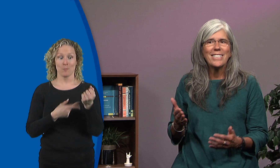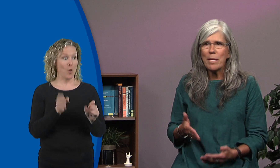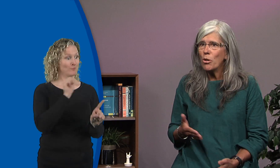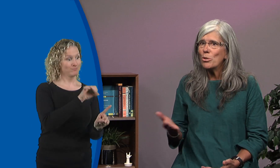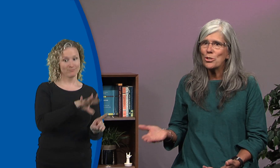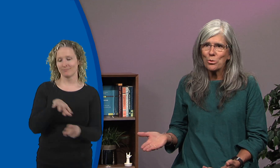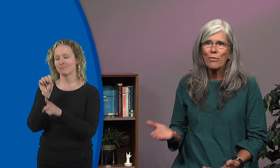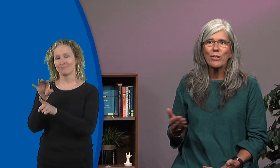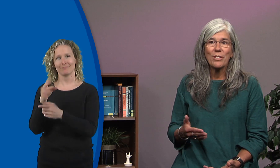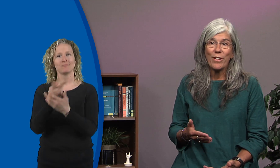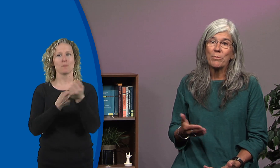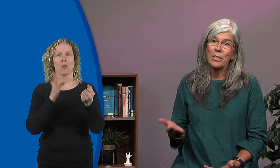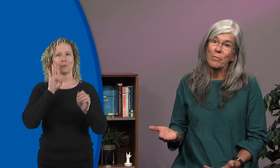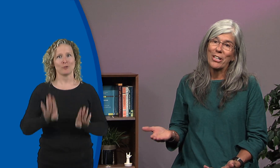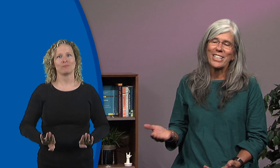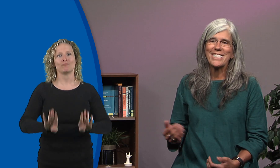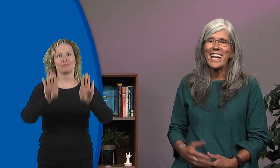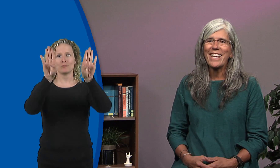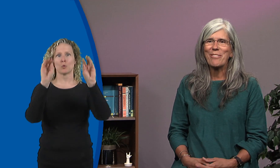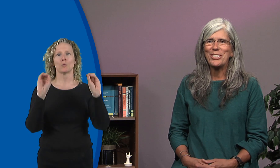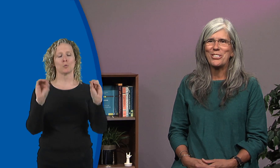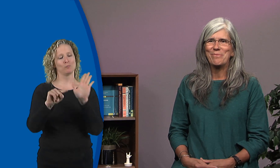The same holds true for the development of American Sign Language.